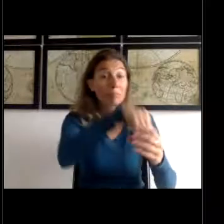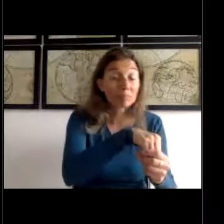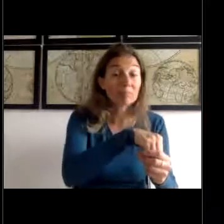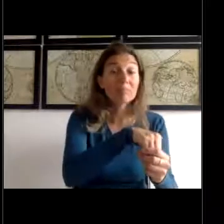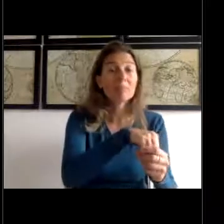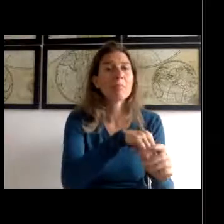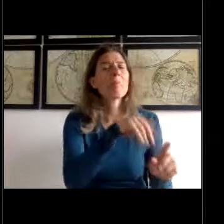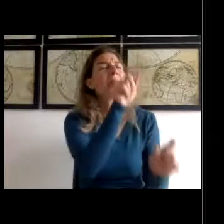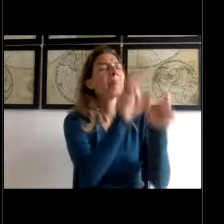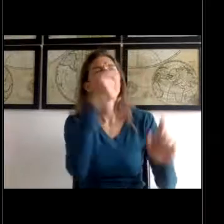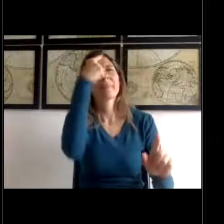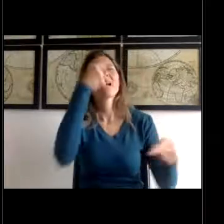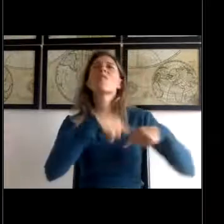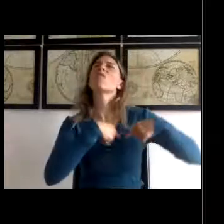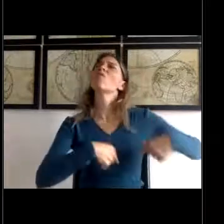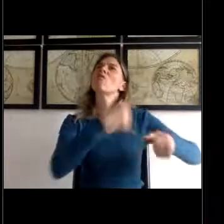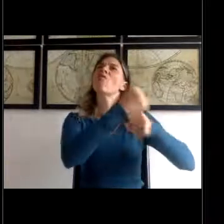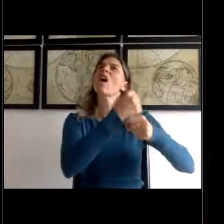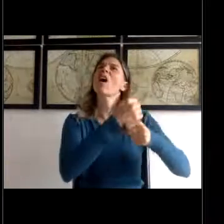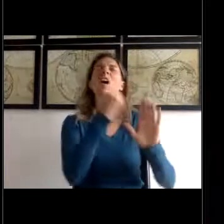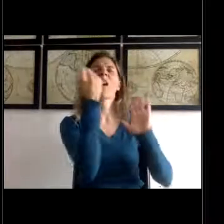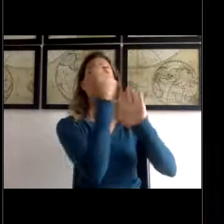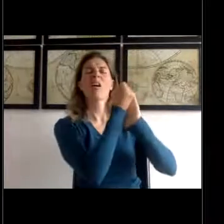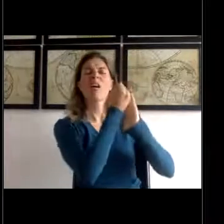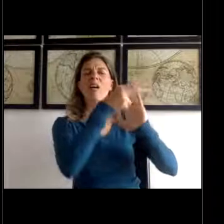It can prohibit discussion on disabilities where sometimes,